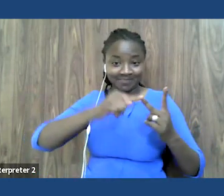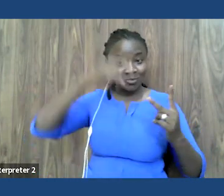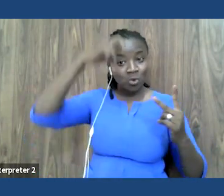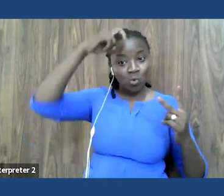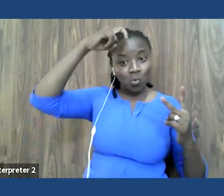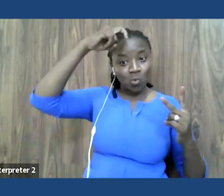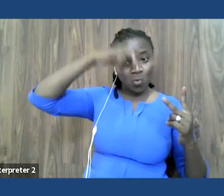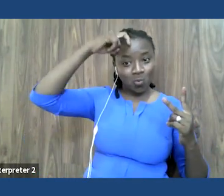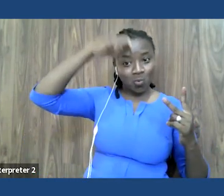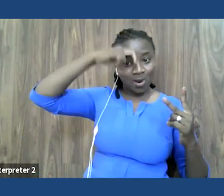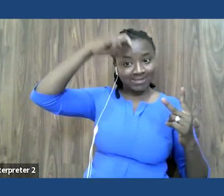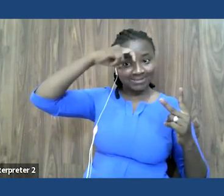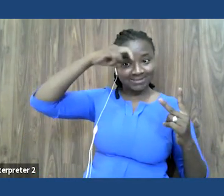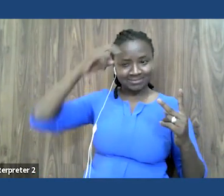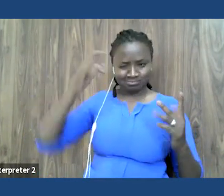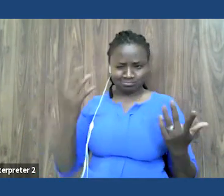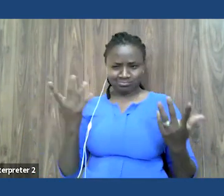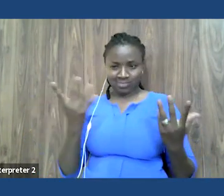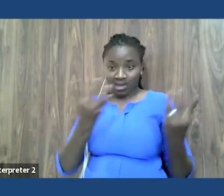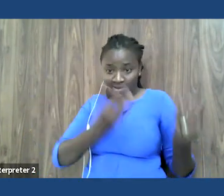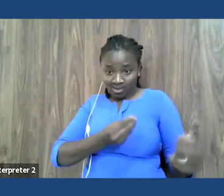translate into the other. So we have to be mindful.